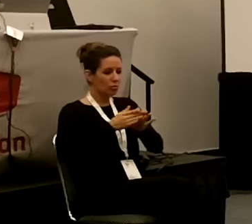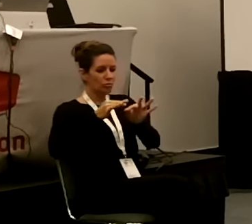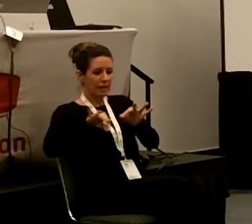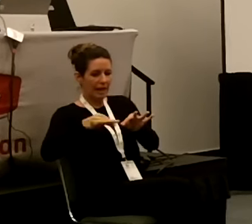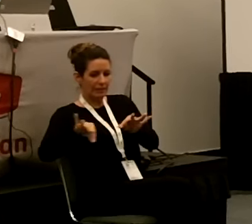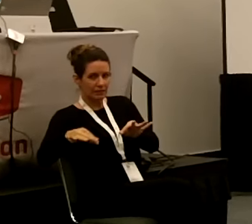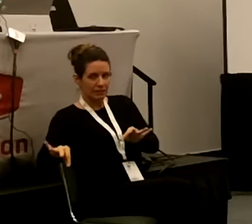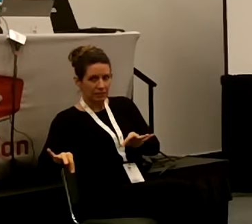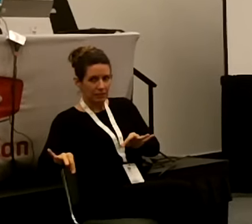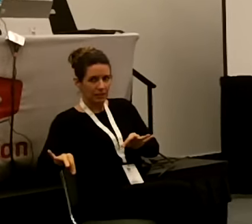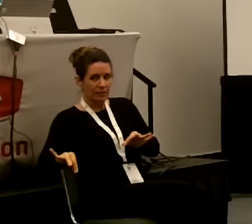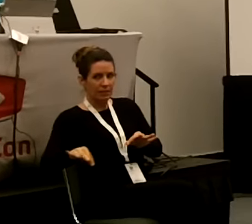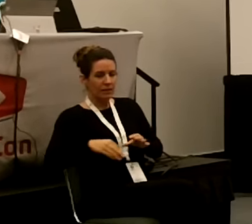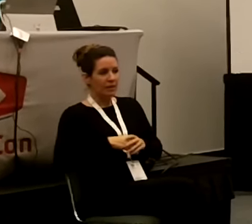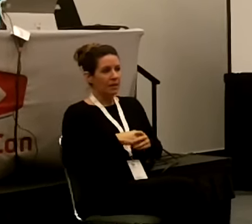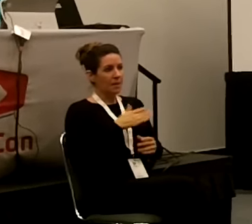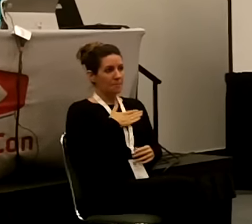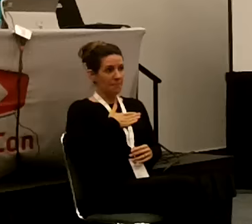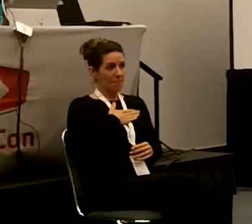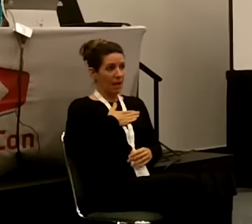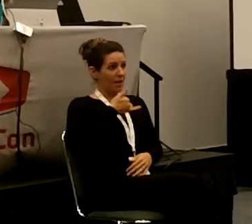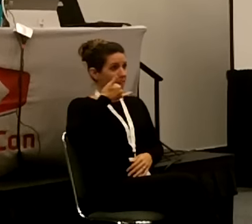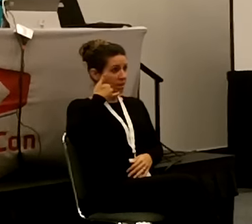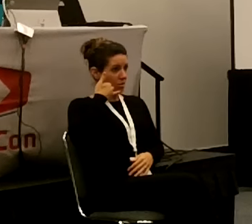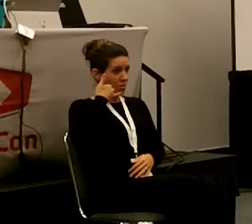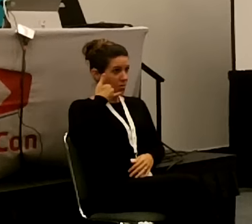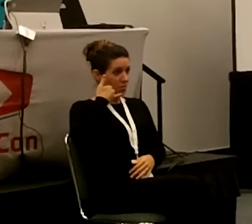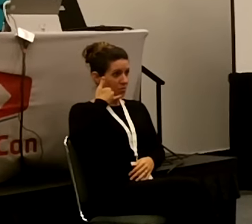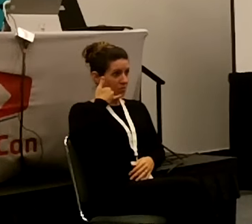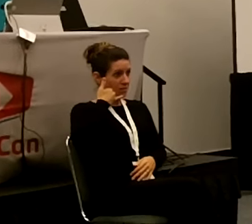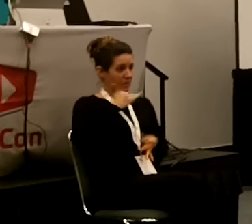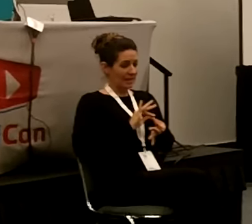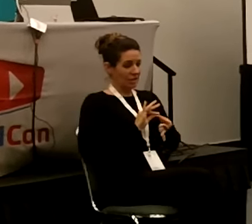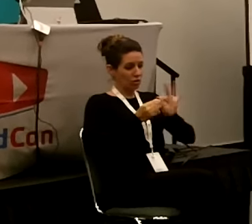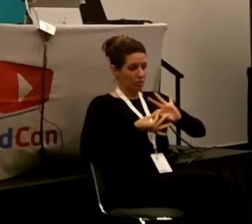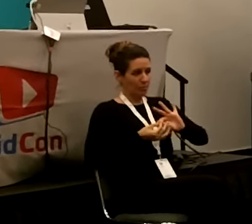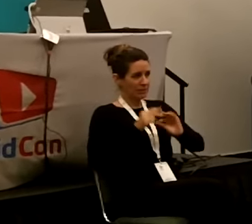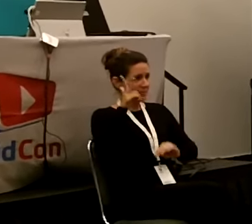And I also know that my phone interprets audio into text